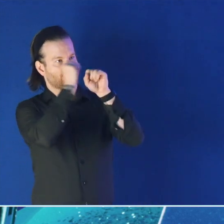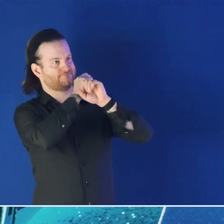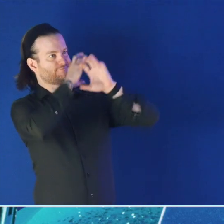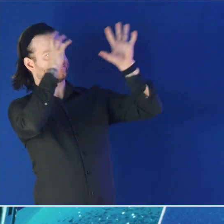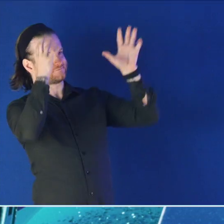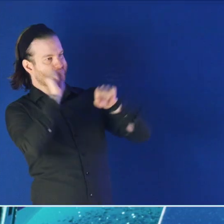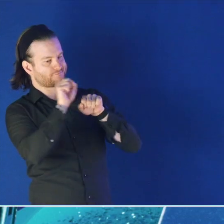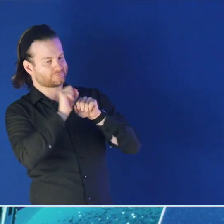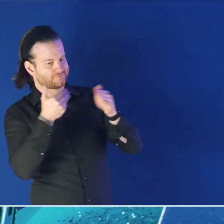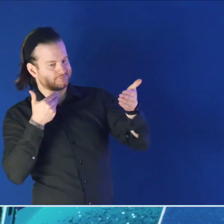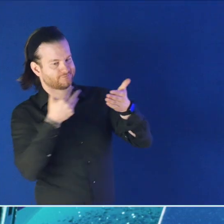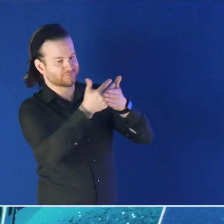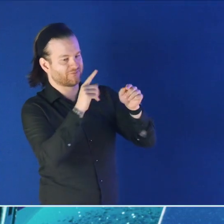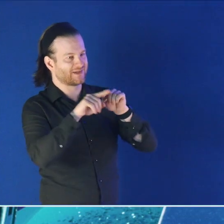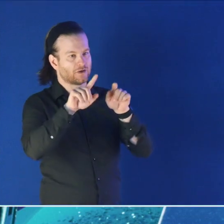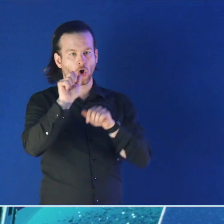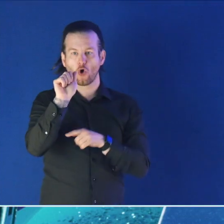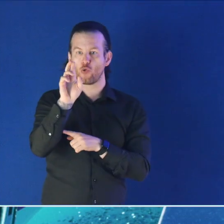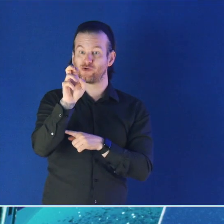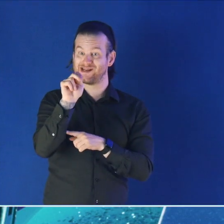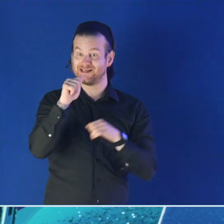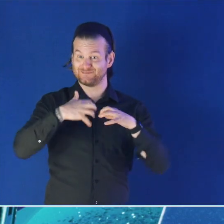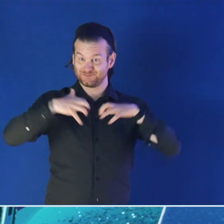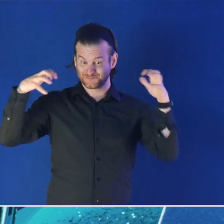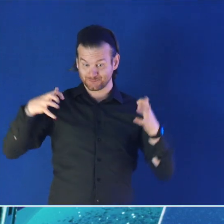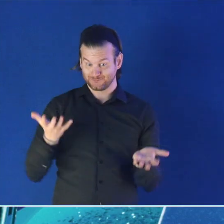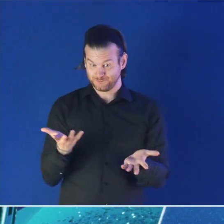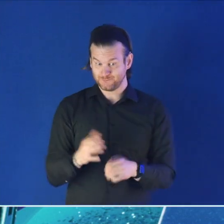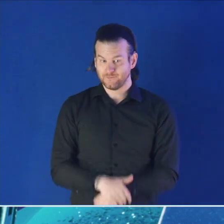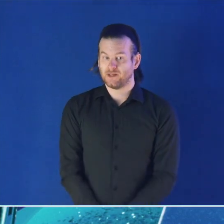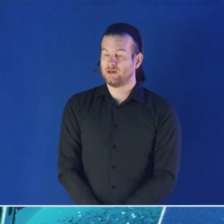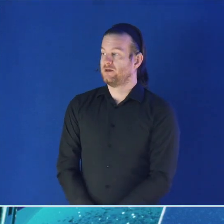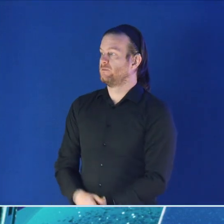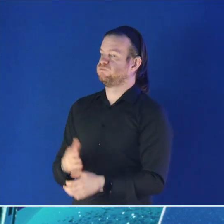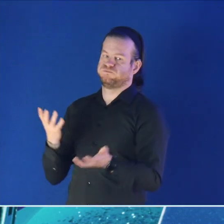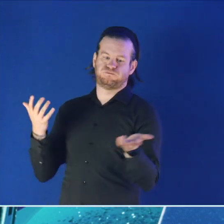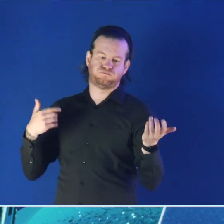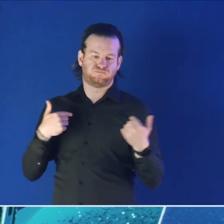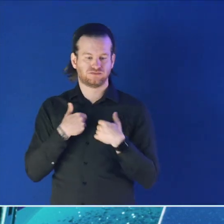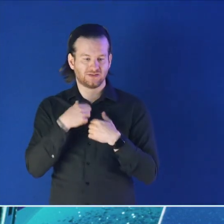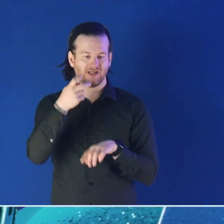Oh my gosh. Well, first of all, I'm Peter Tomozawa. I don't work for FIFA.